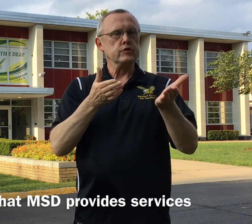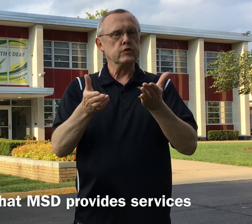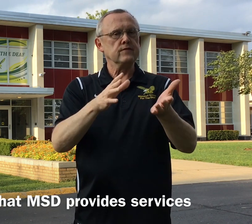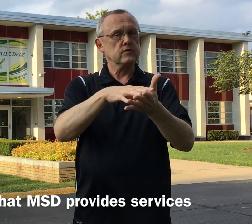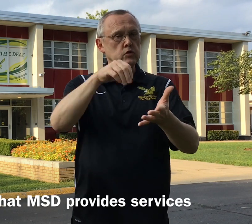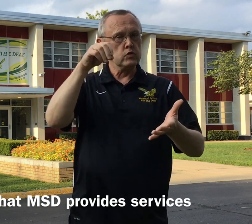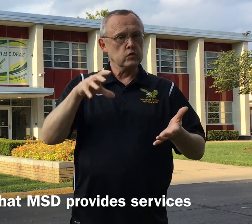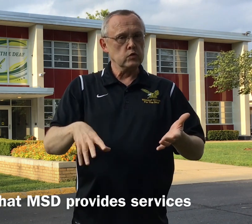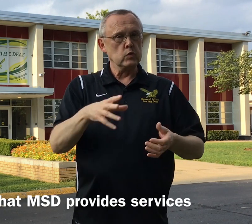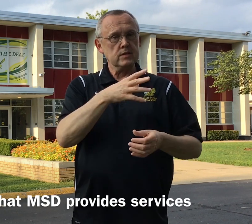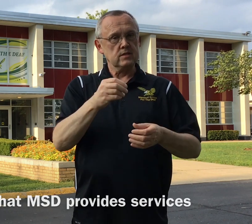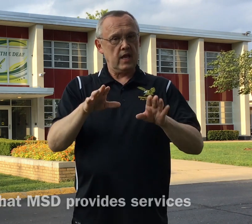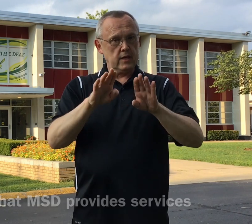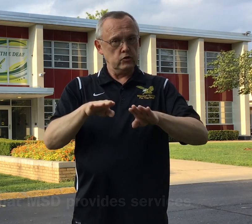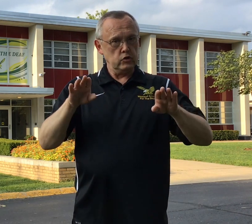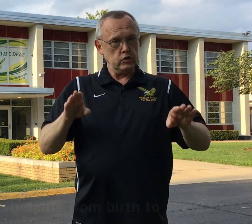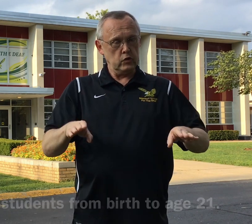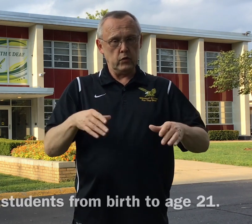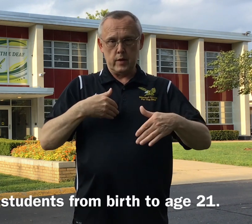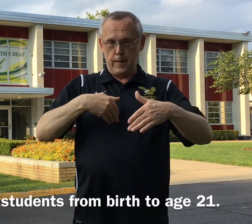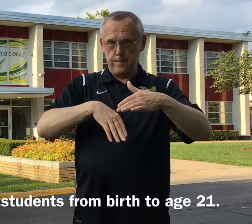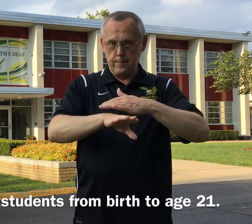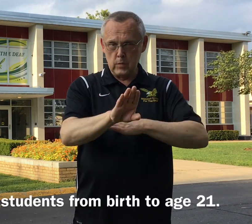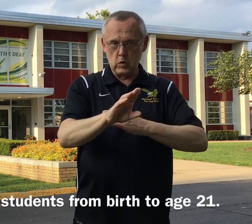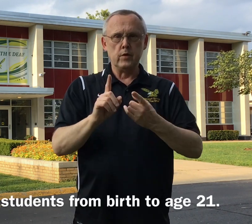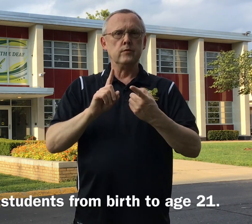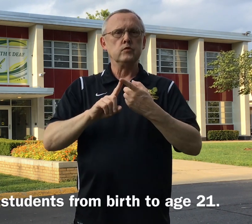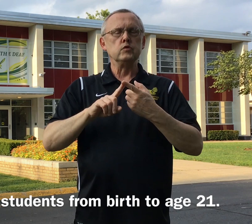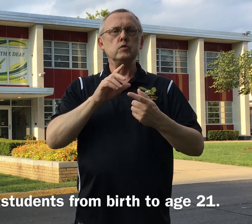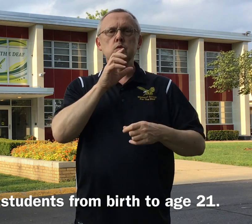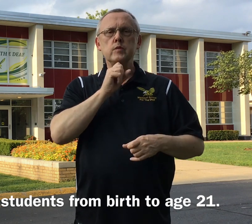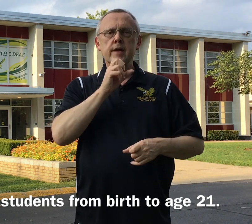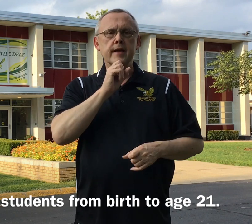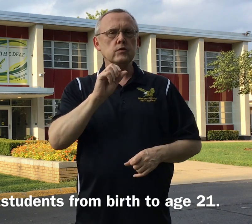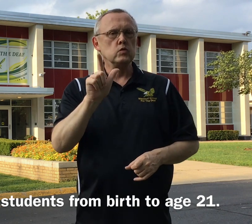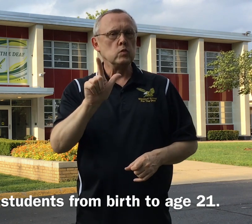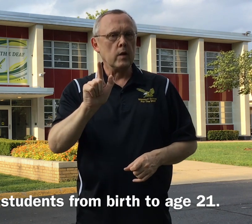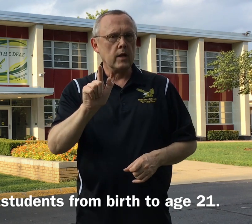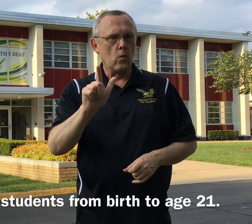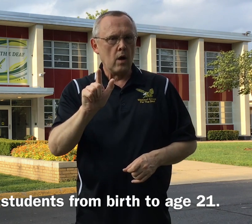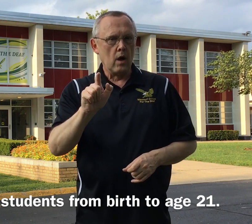MSD provides services for children and students from birth to age 21